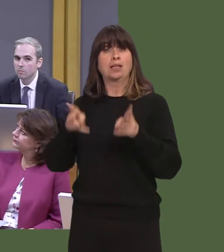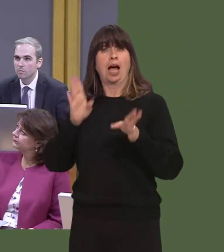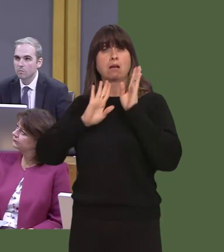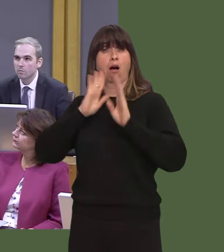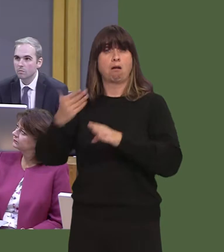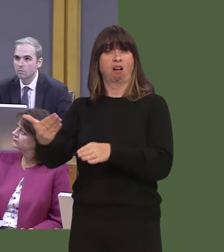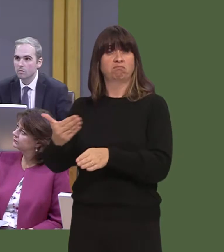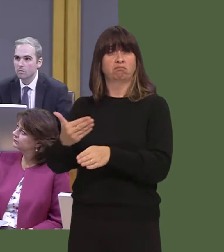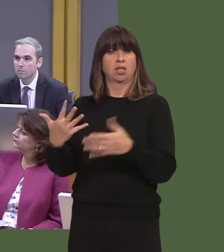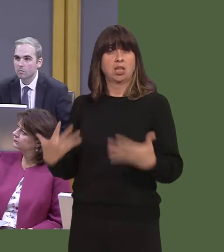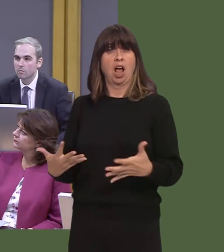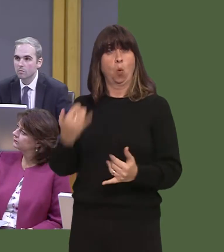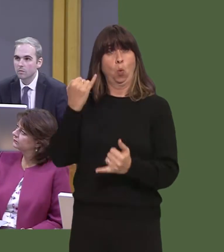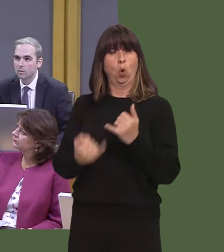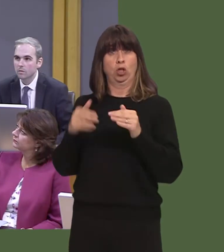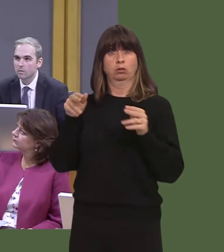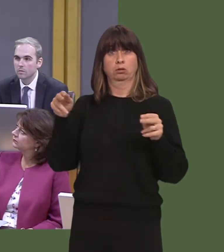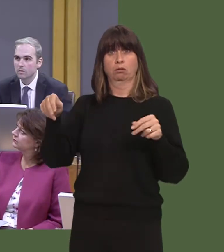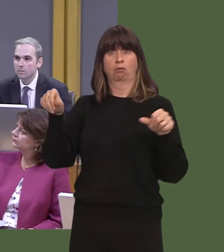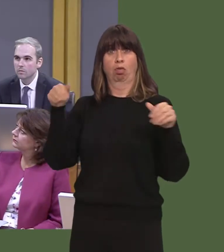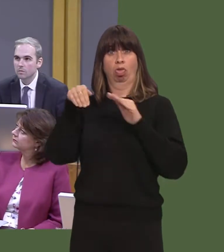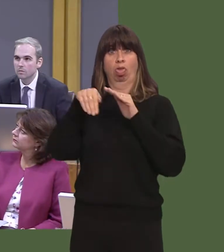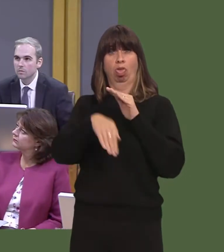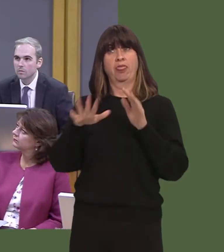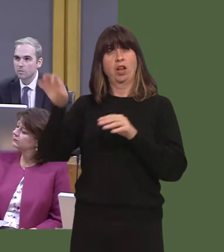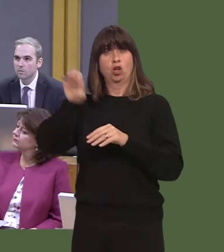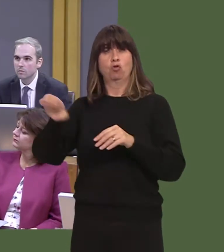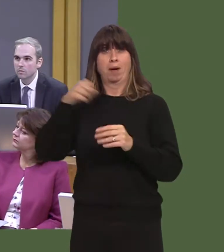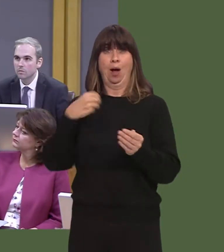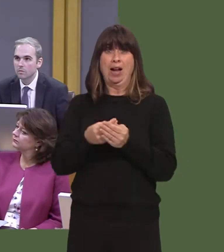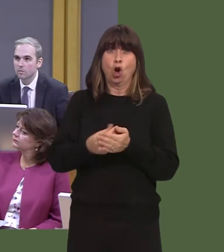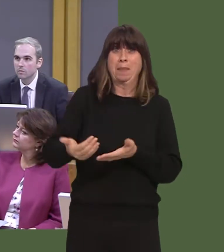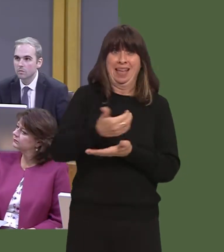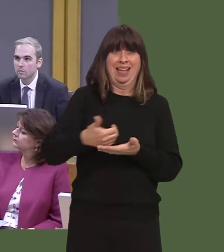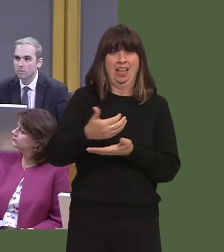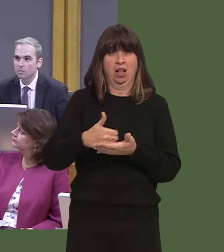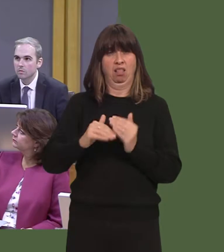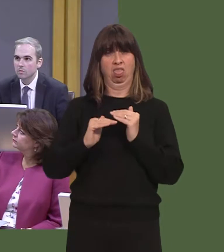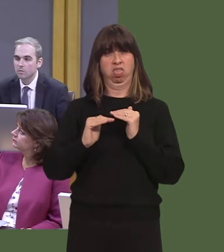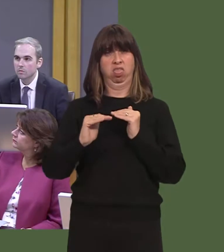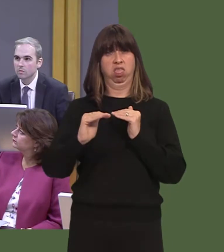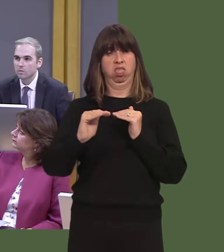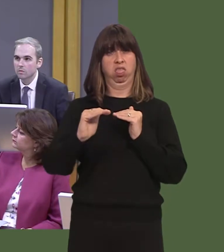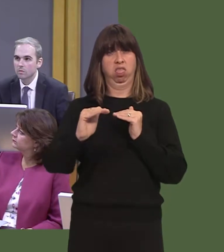than anywhere else in Europe; a flatlining economy with Wales stuck in perpetuity at